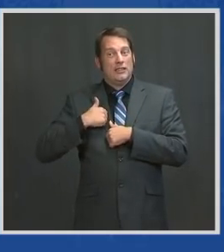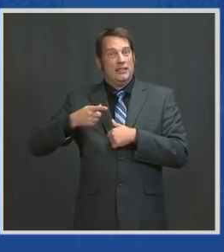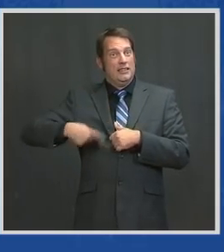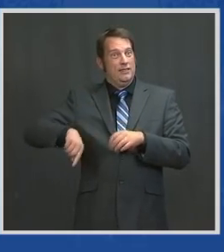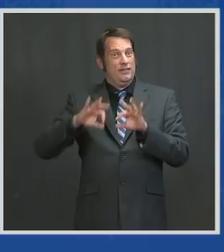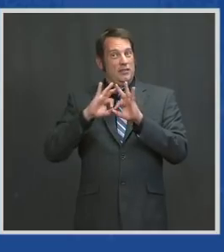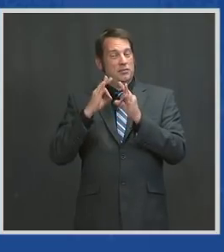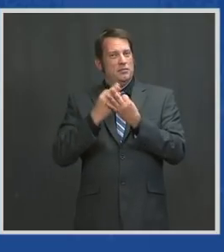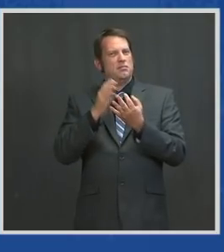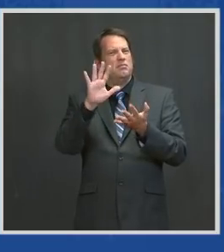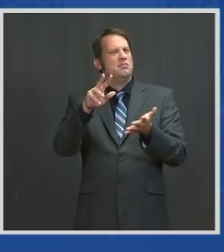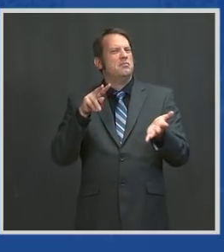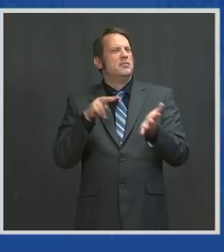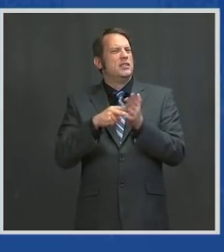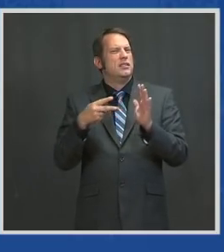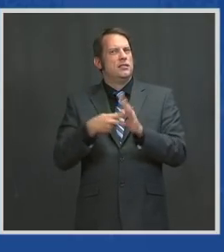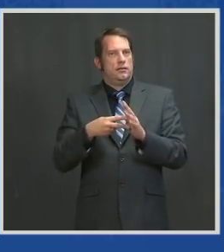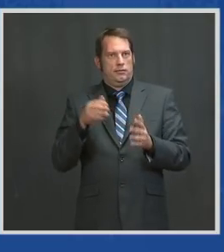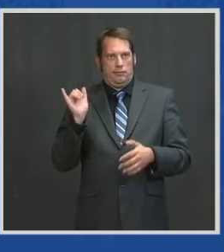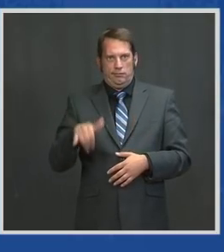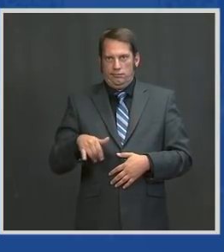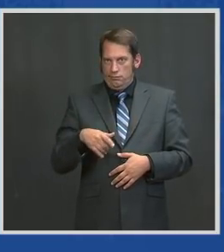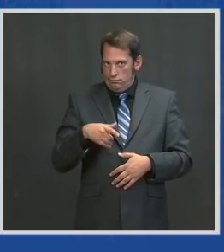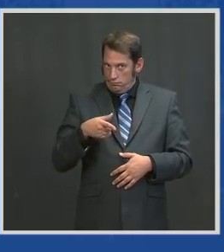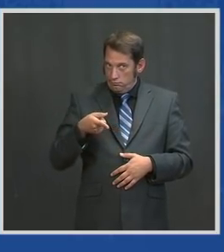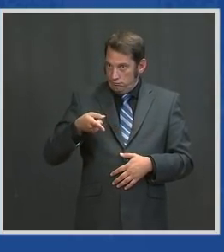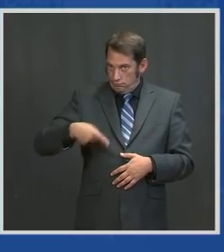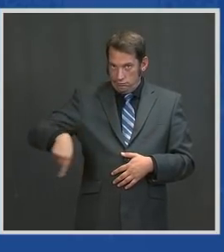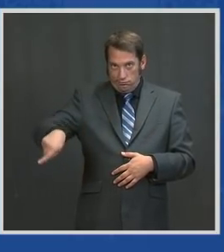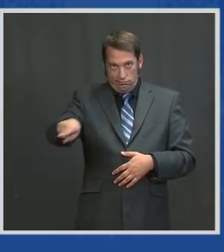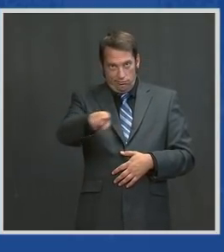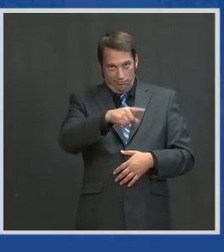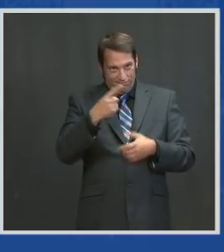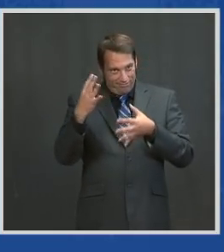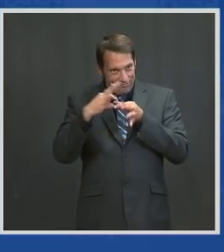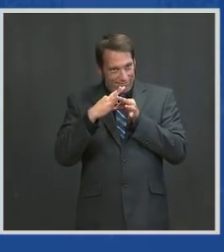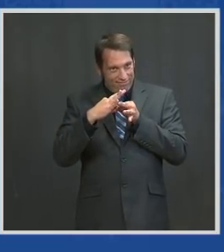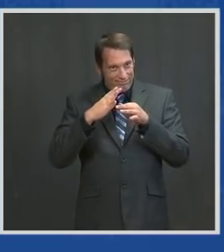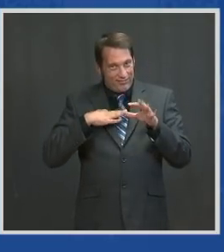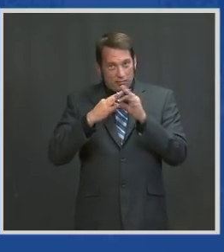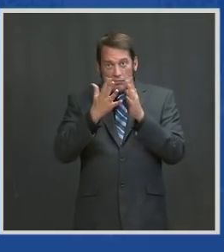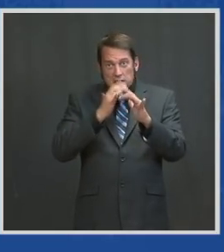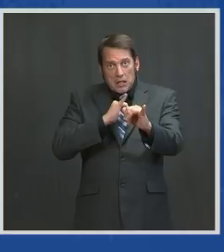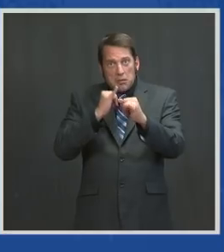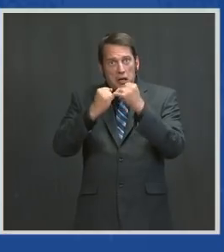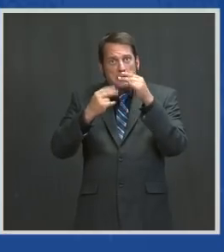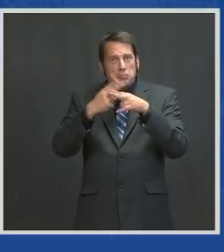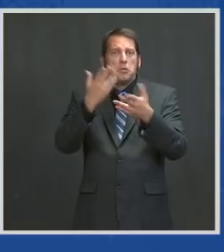Even if those of us here tonight don't share the same last name or bloodline, we always step up for one another at any given time.